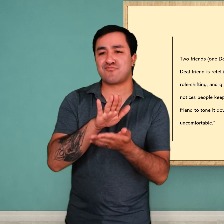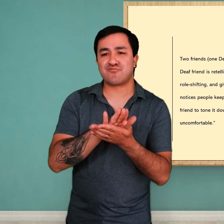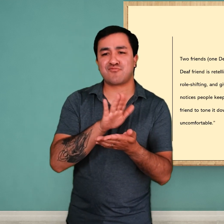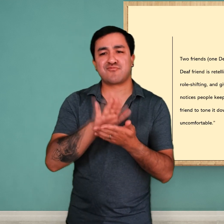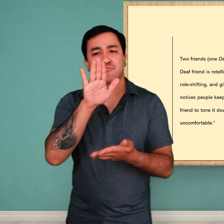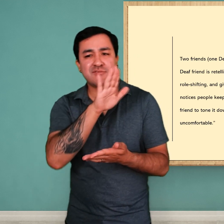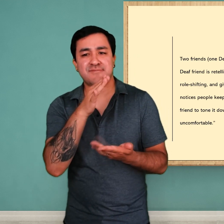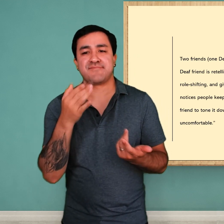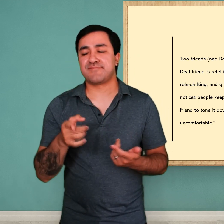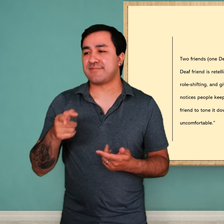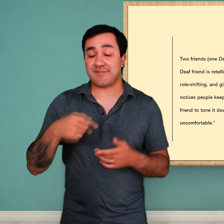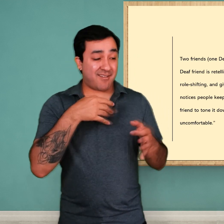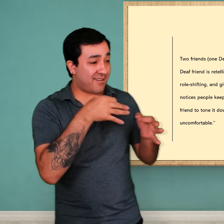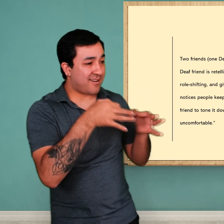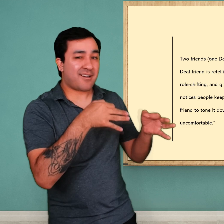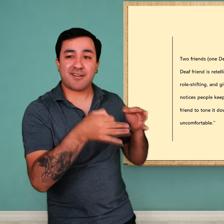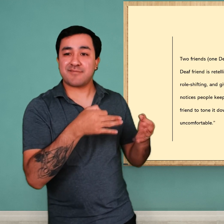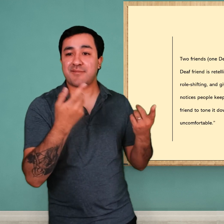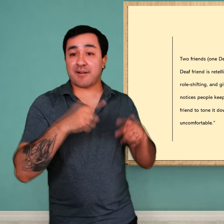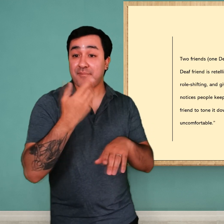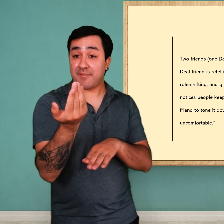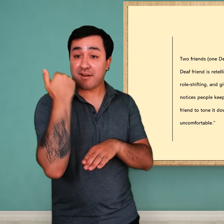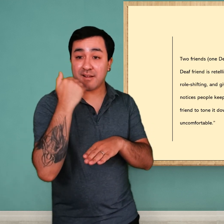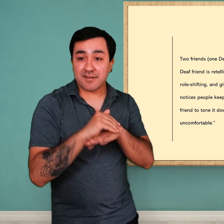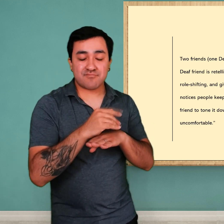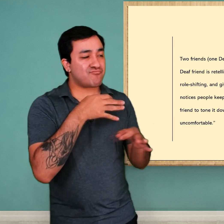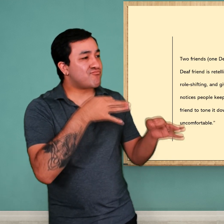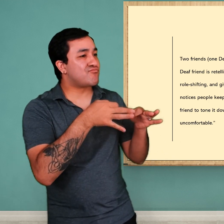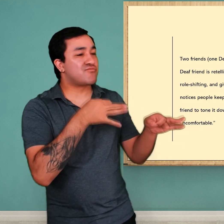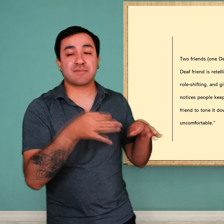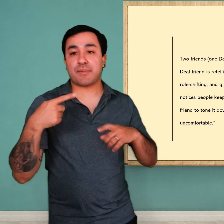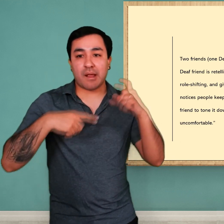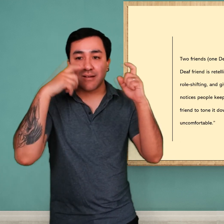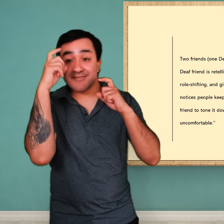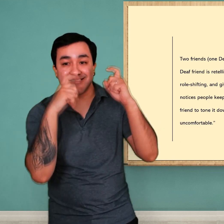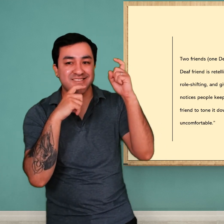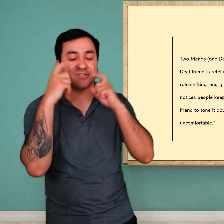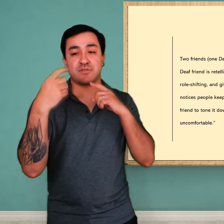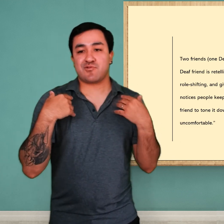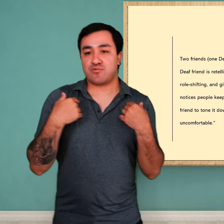The Deaf friend is retelling an event from the night before. They are being expressive,